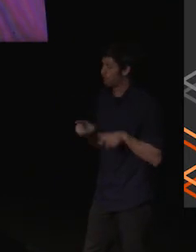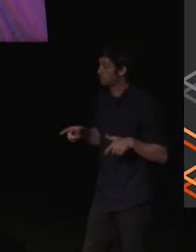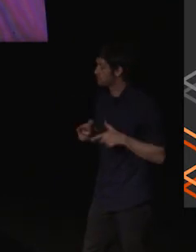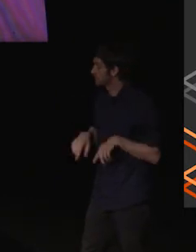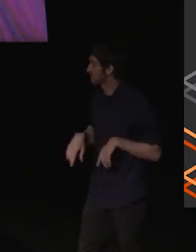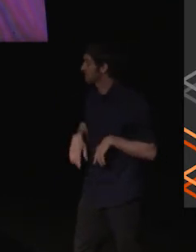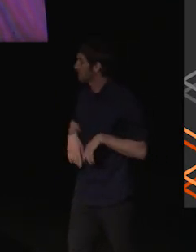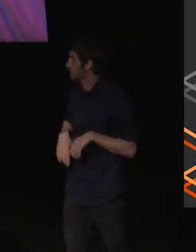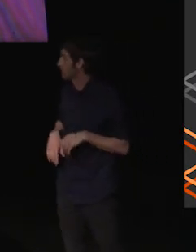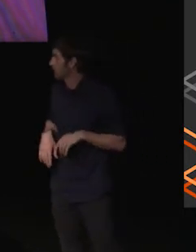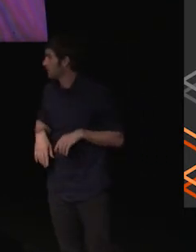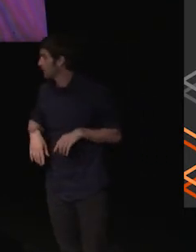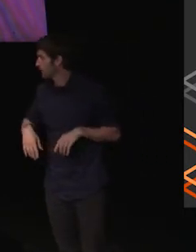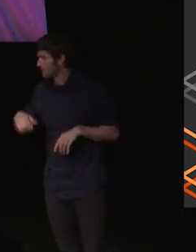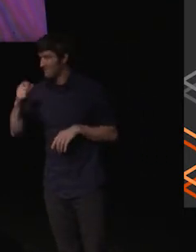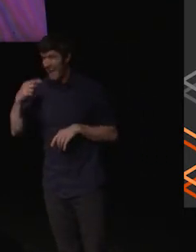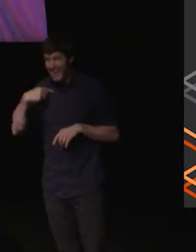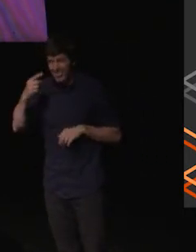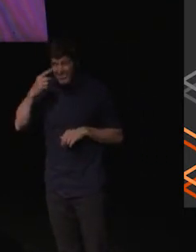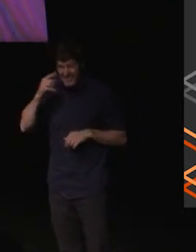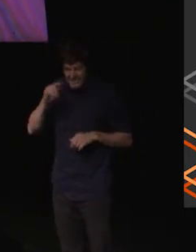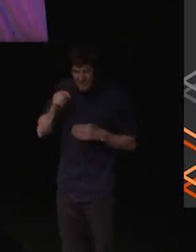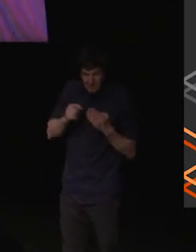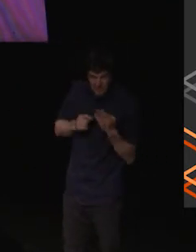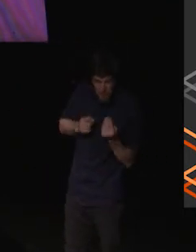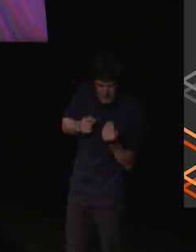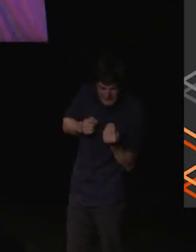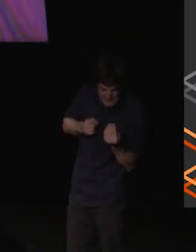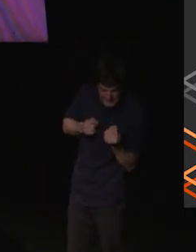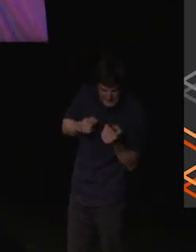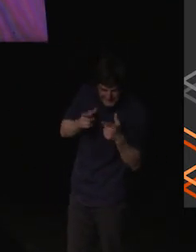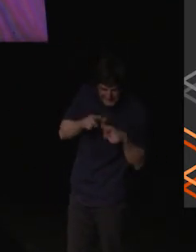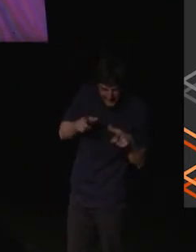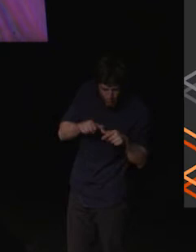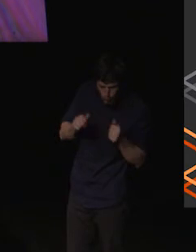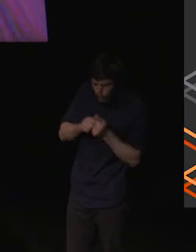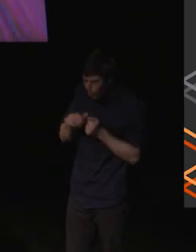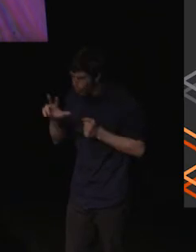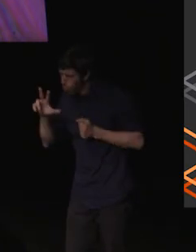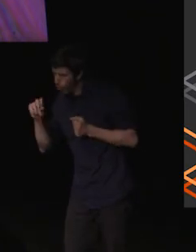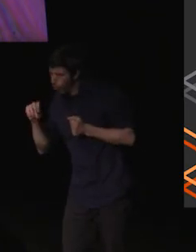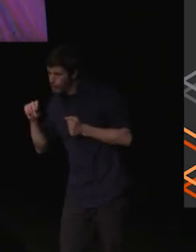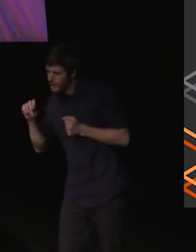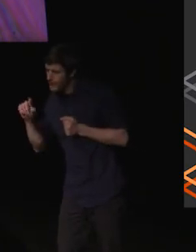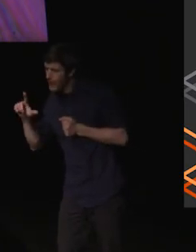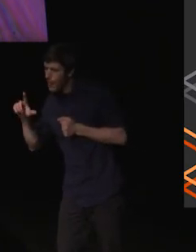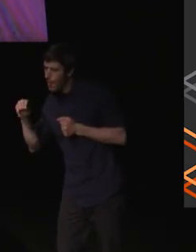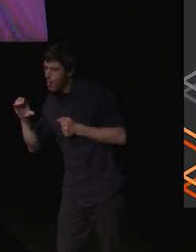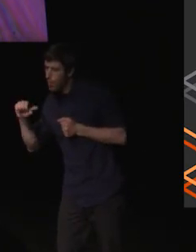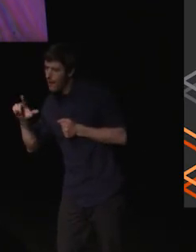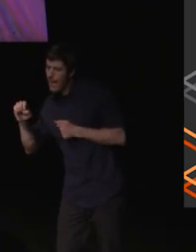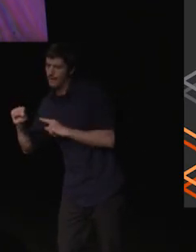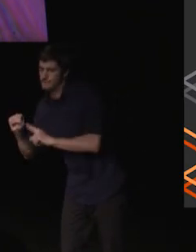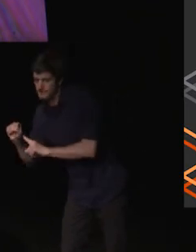I think it's really 14 languages and 30 locales. Like English counts four times. So, basically, got them all, I think.